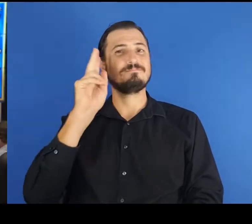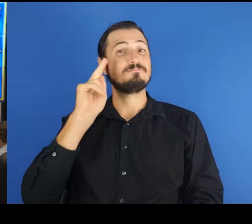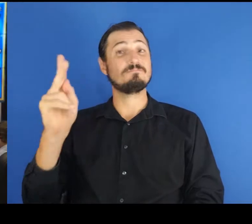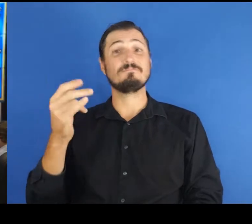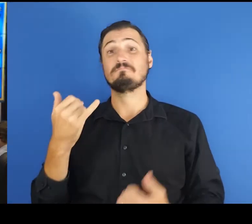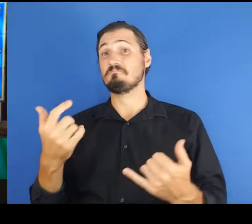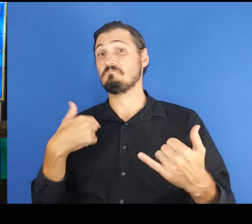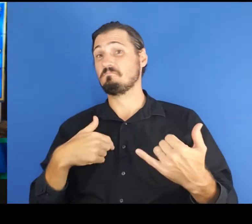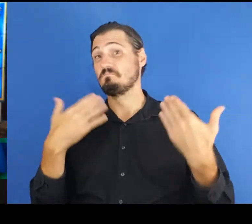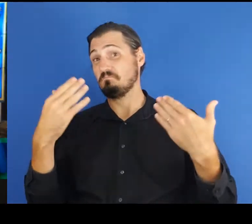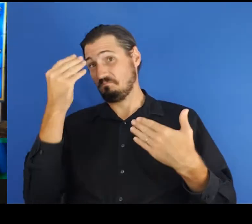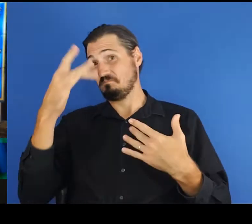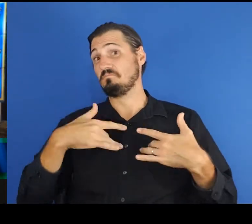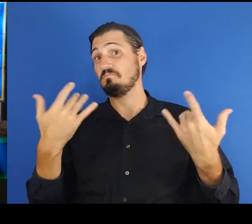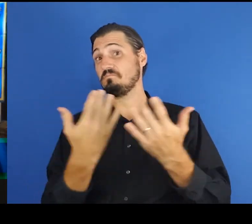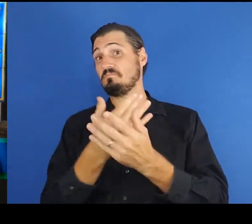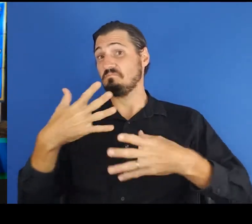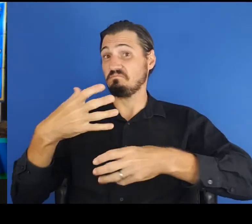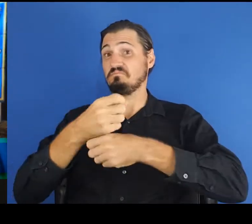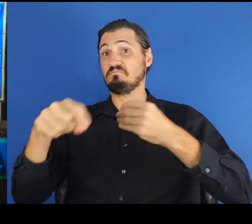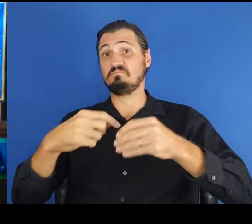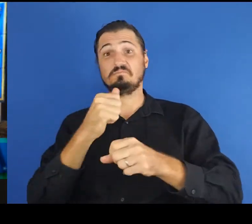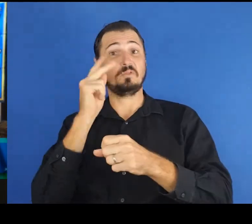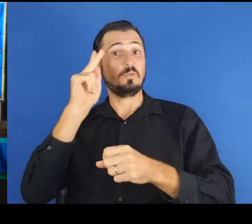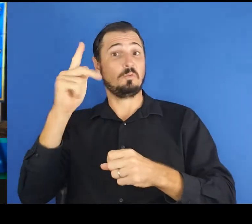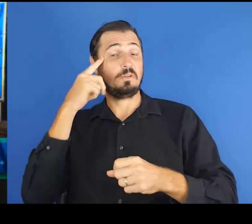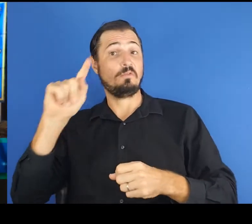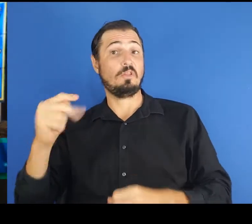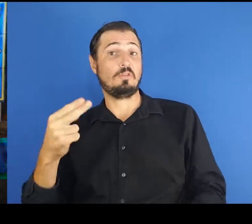Aloha Kaua‘i. Here is our County of Kaua‘i briefing for Thursday, May 27